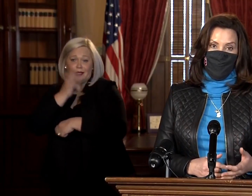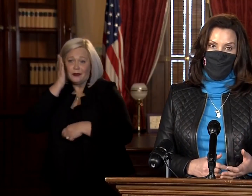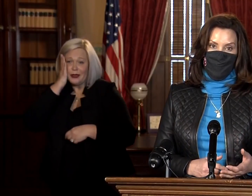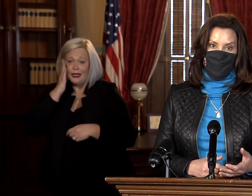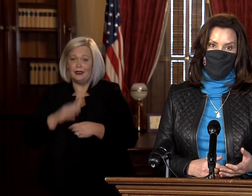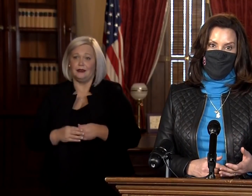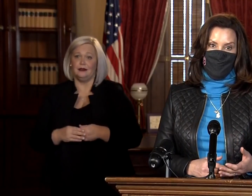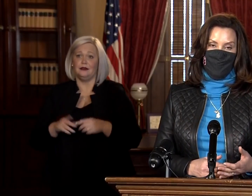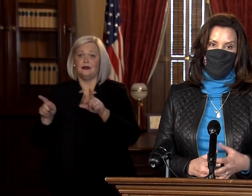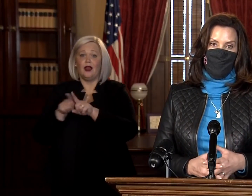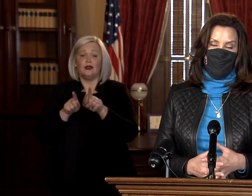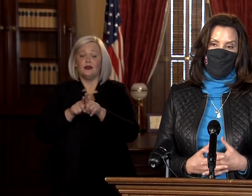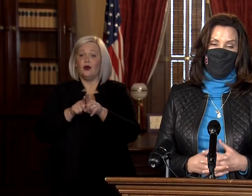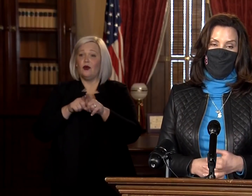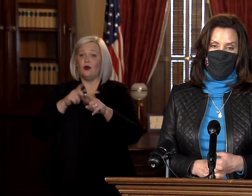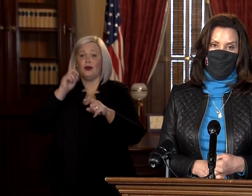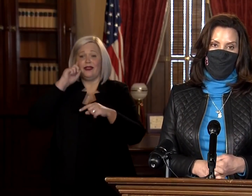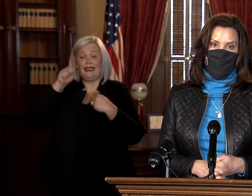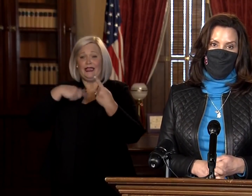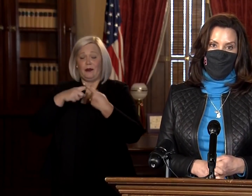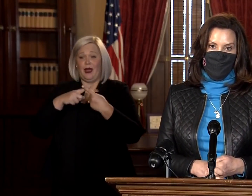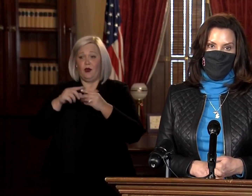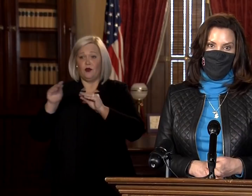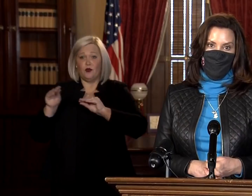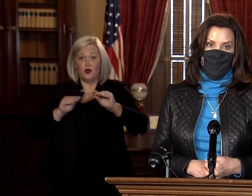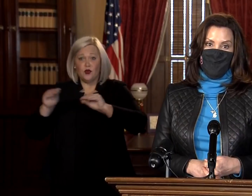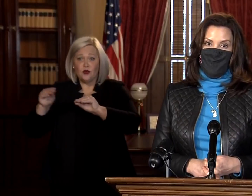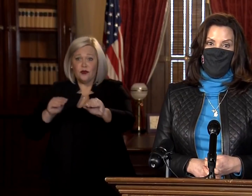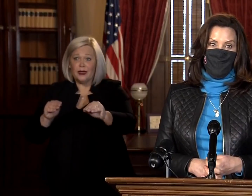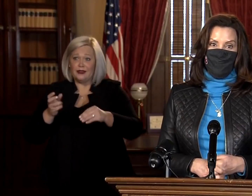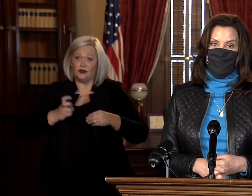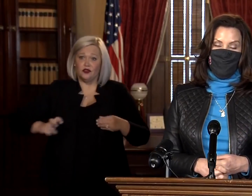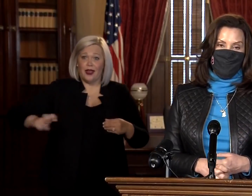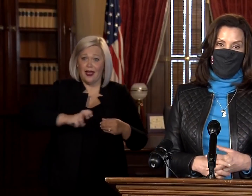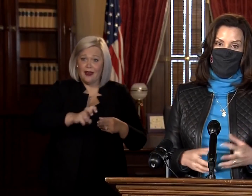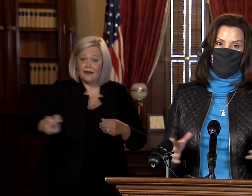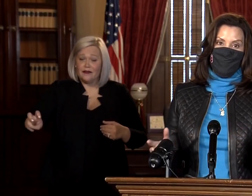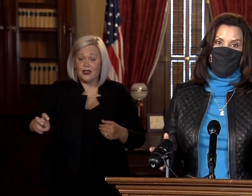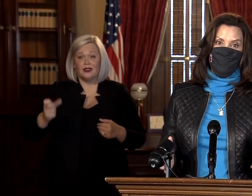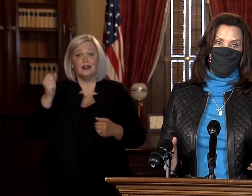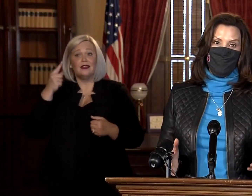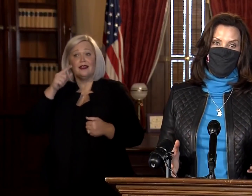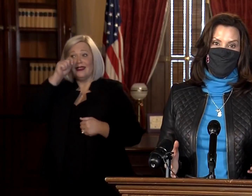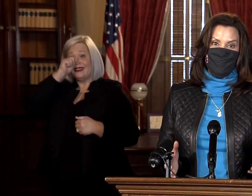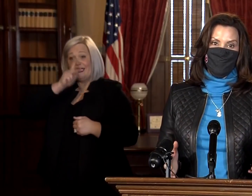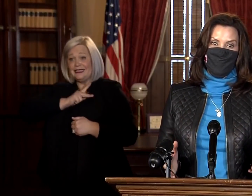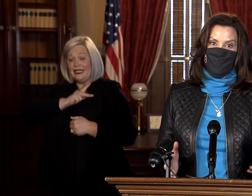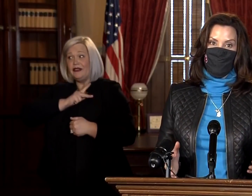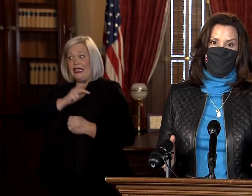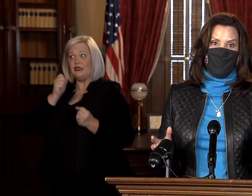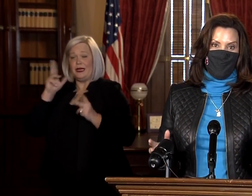positivity in our cases. It is hospitalizations, we’re It is hospitalizations, we’re also looking at things like also looking at things like mobilityity data. mobilityity data. We know that for Thanksgiving, a